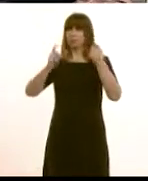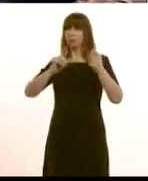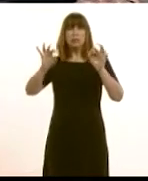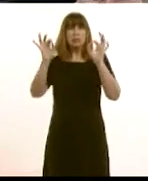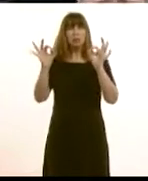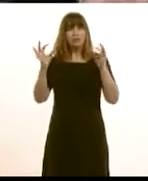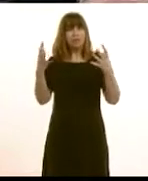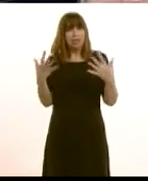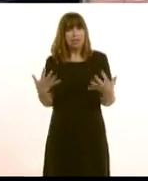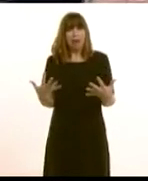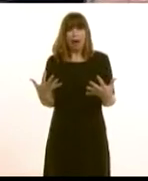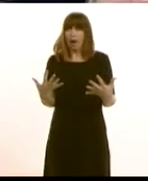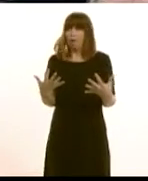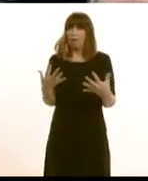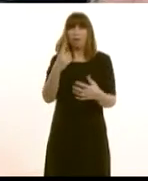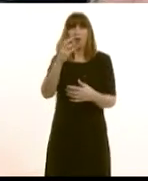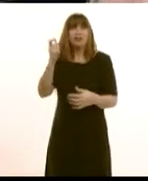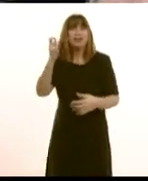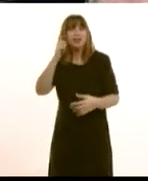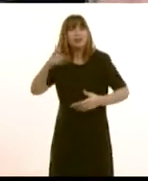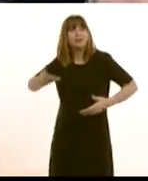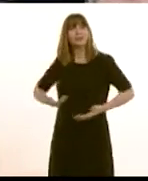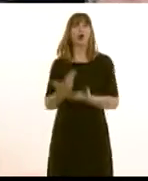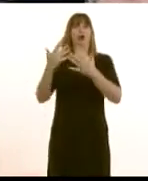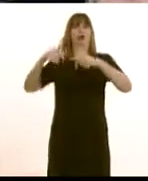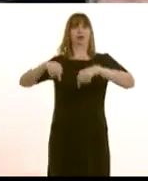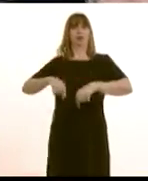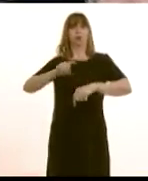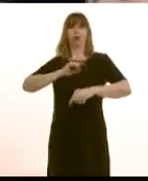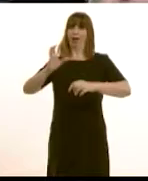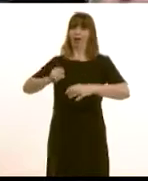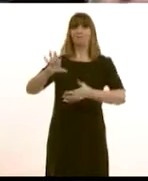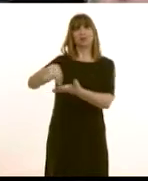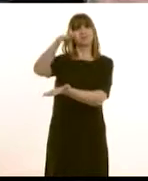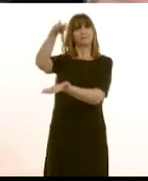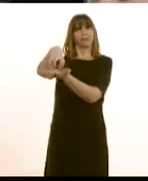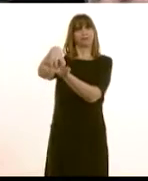the perfect launch pad, for the creation of a permanent Roald Dahl centre here in Cardiff